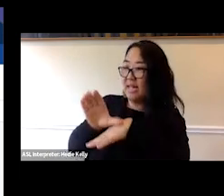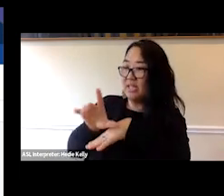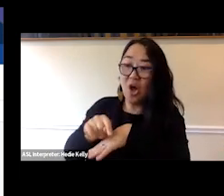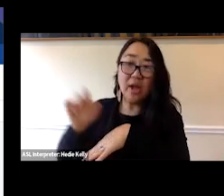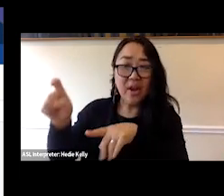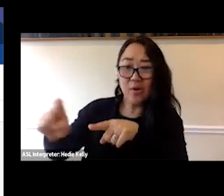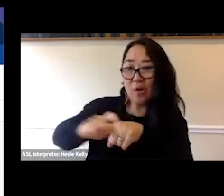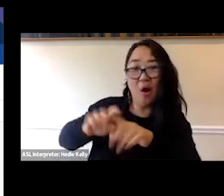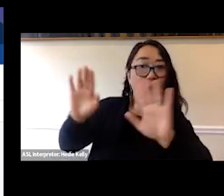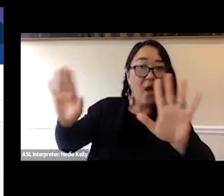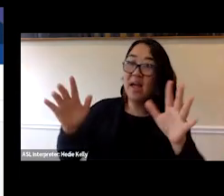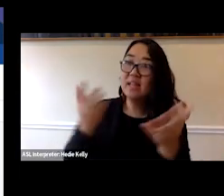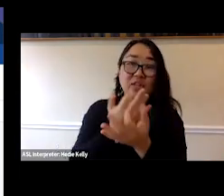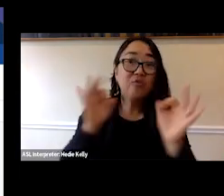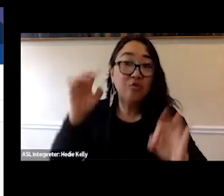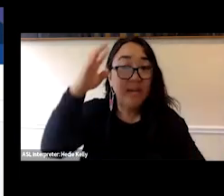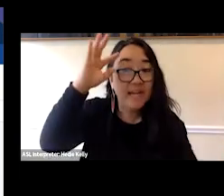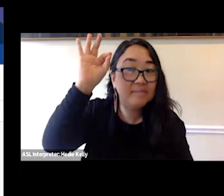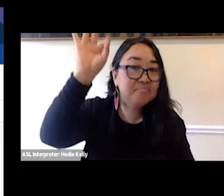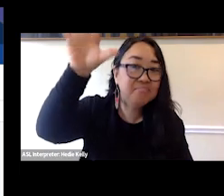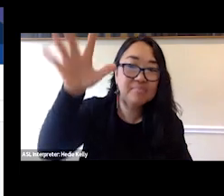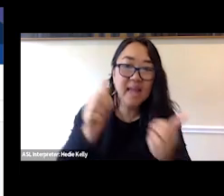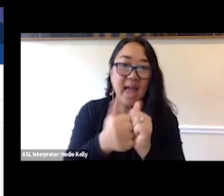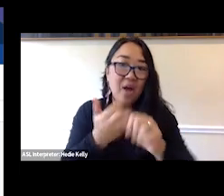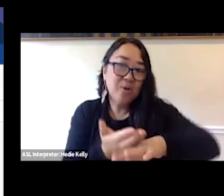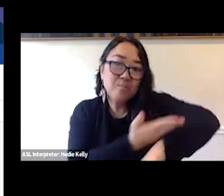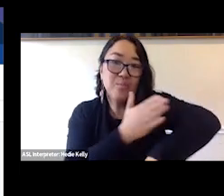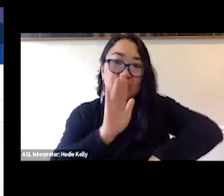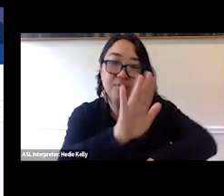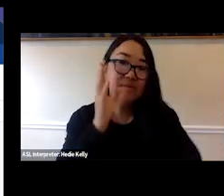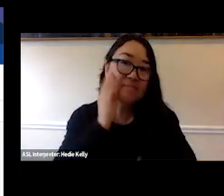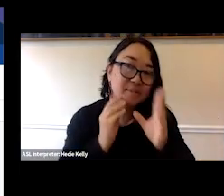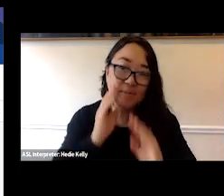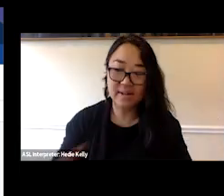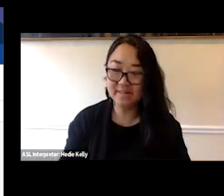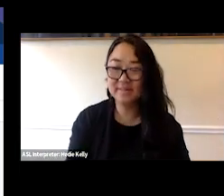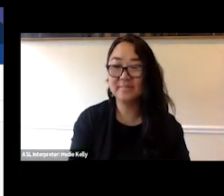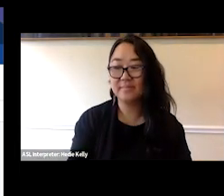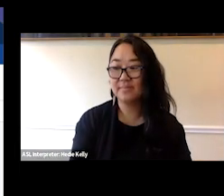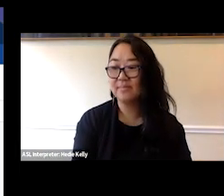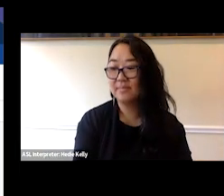This is just some free tips on how to improve on this. So first of all, this form,